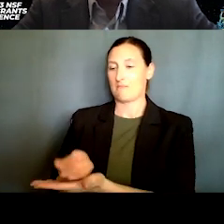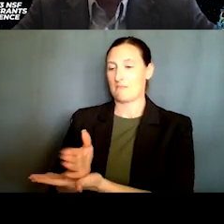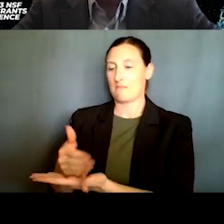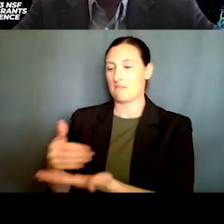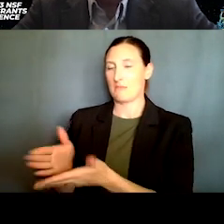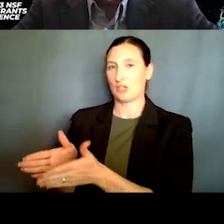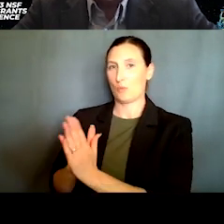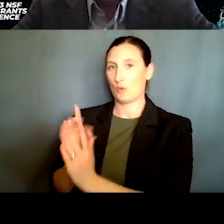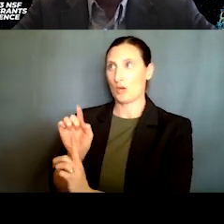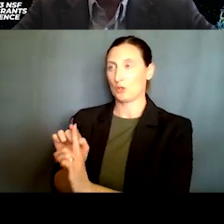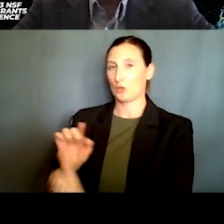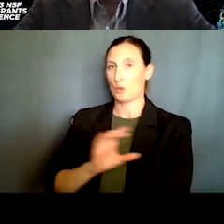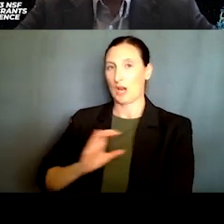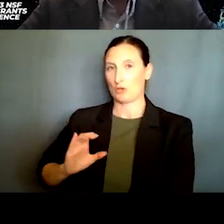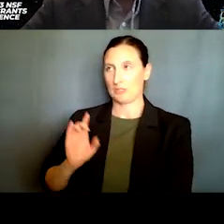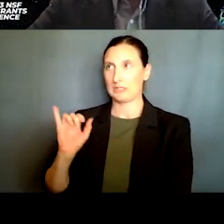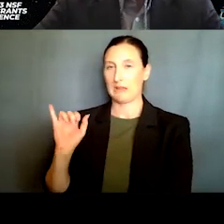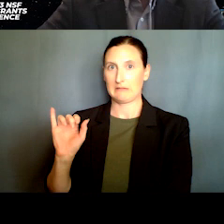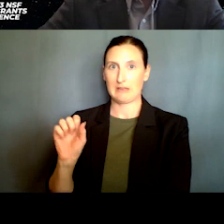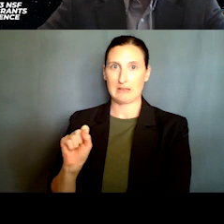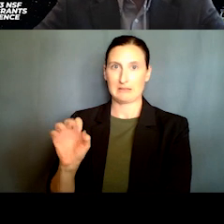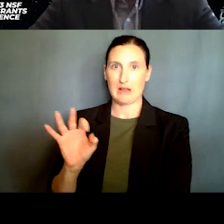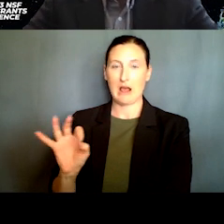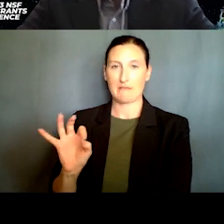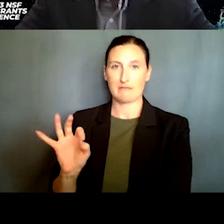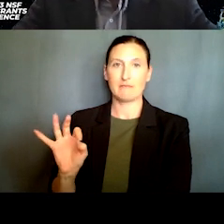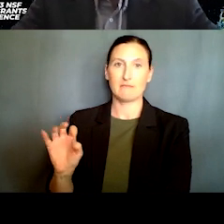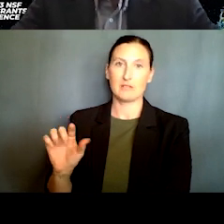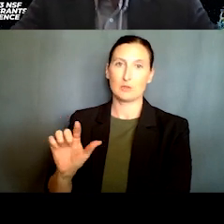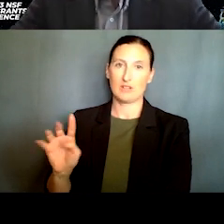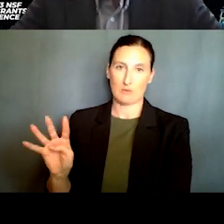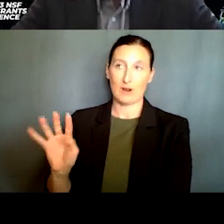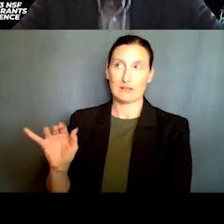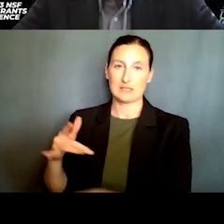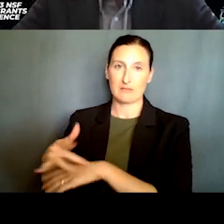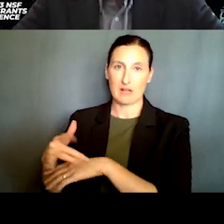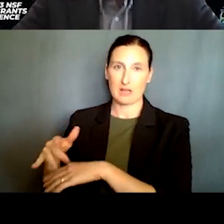for FY 24 that has a lot of details in it that's available from the NSF website.